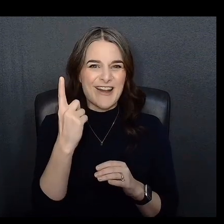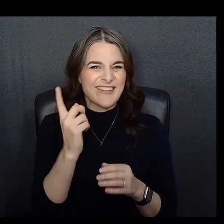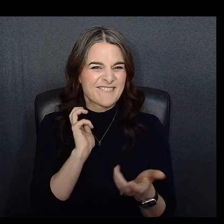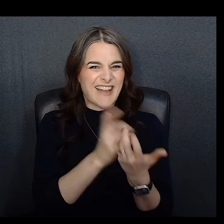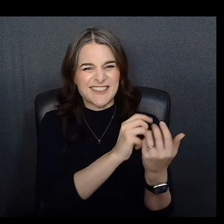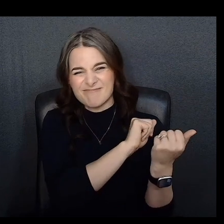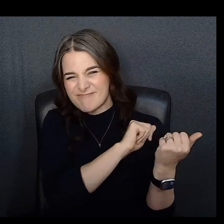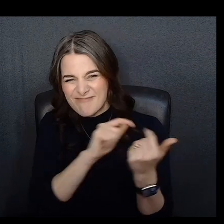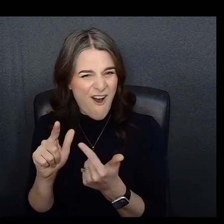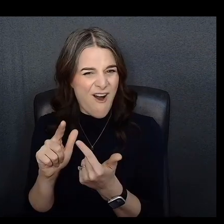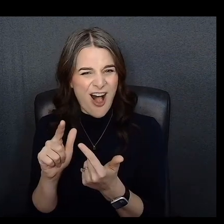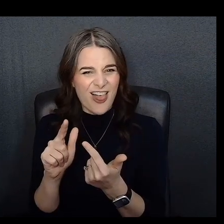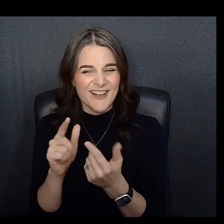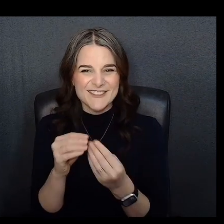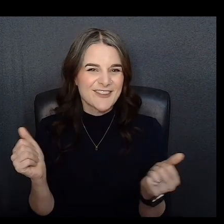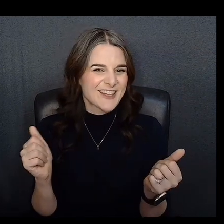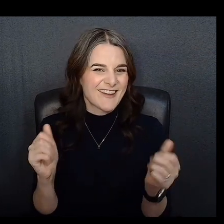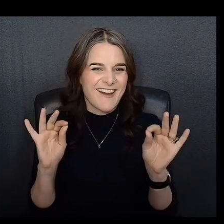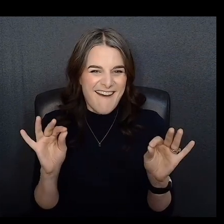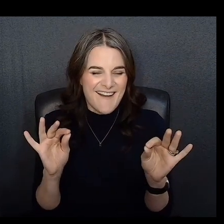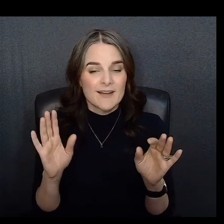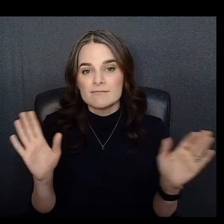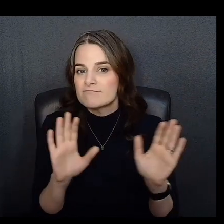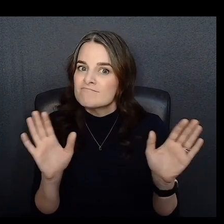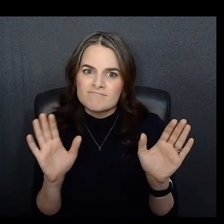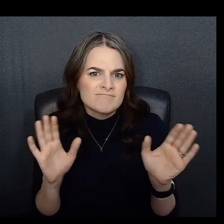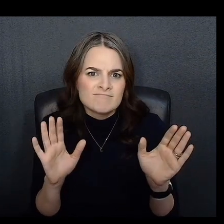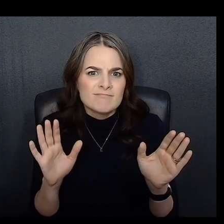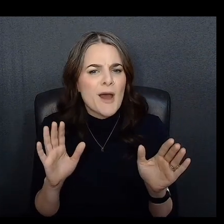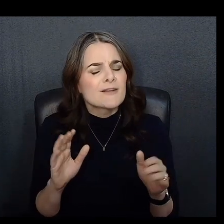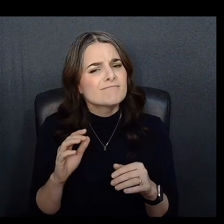are ideas to get you started in this conversation